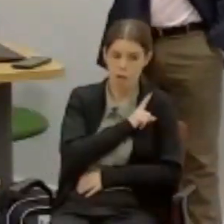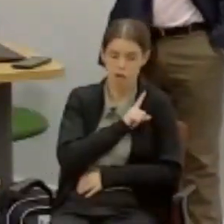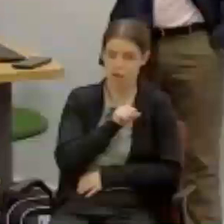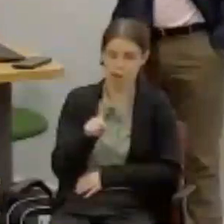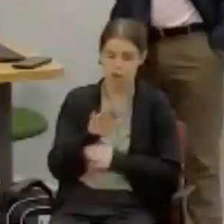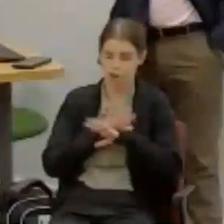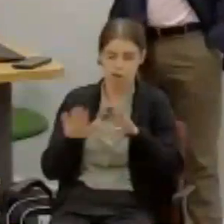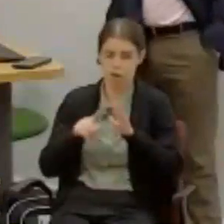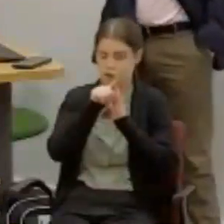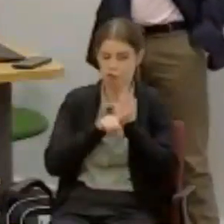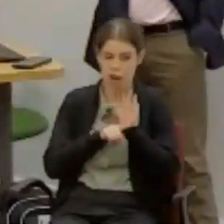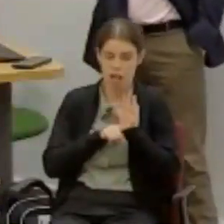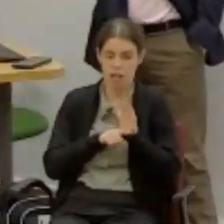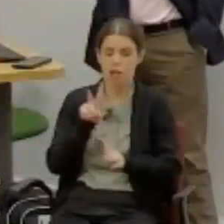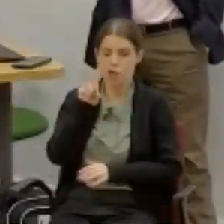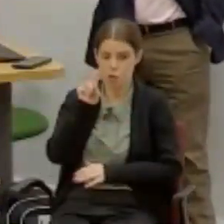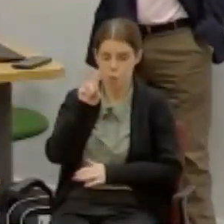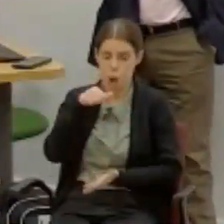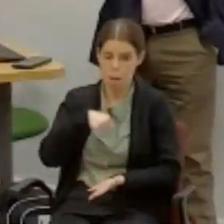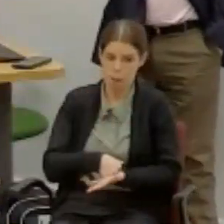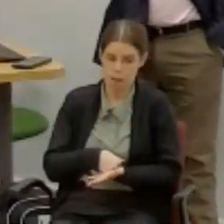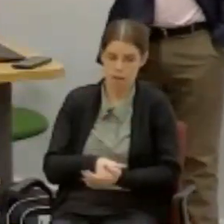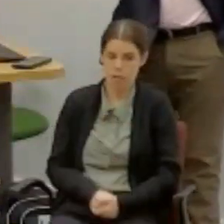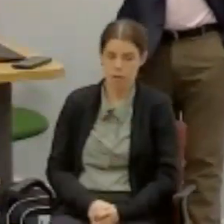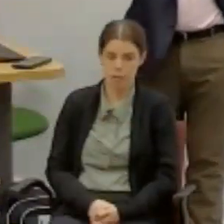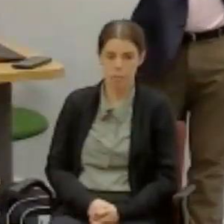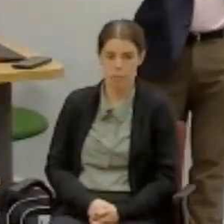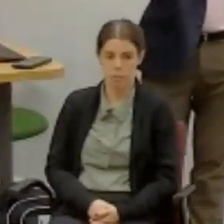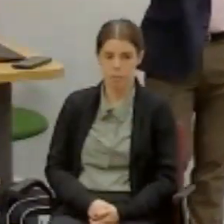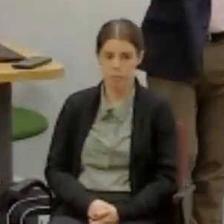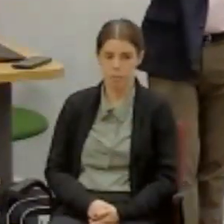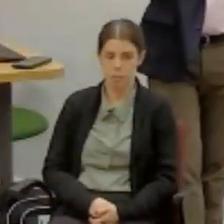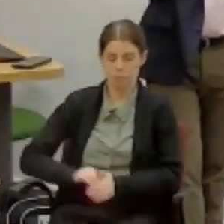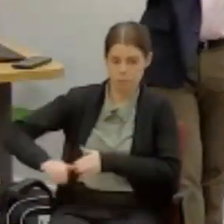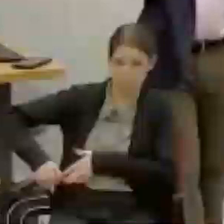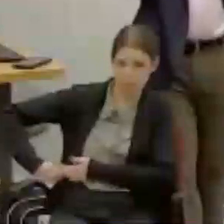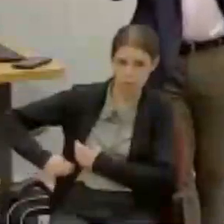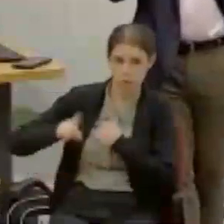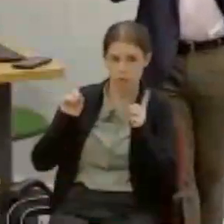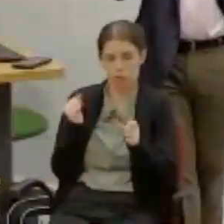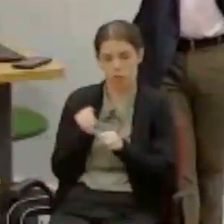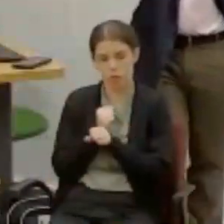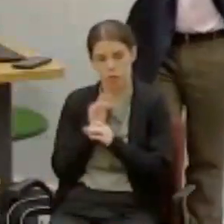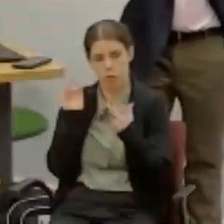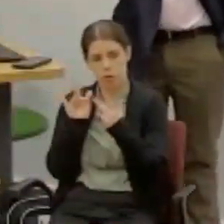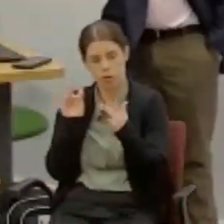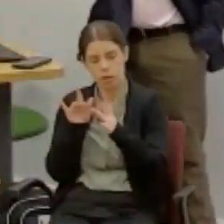The regulations is 12 minimum Rugby what do you do about contact training as little as